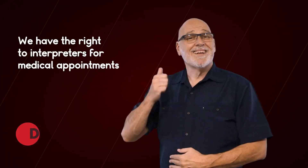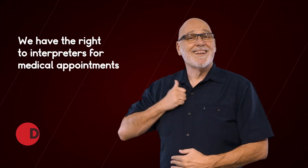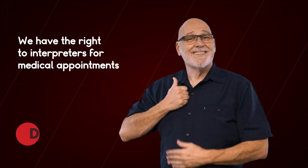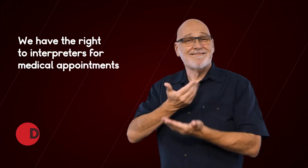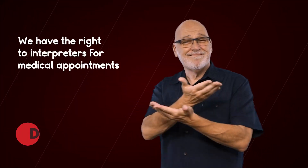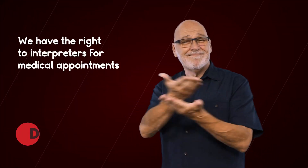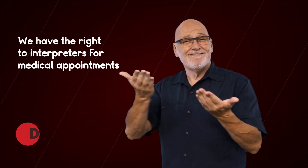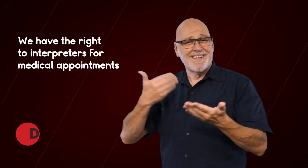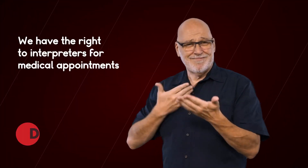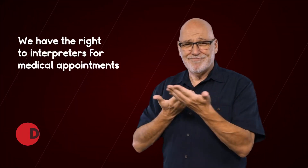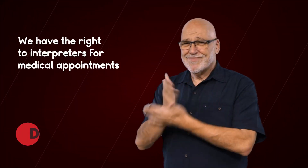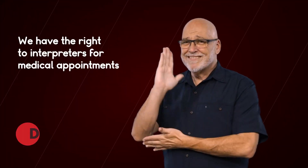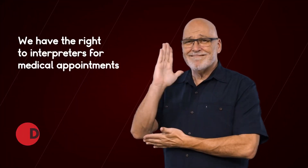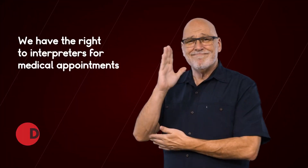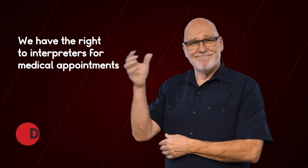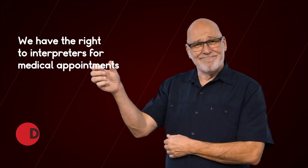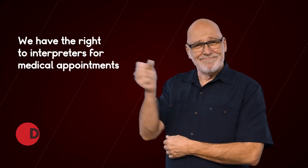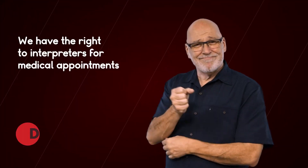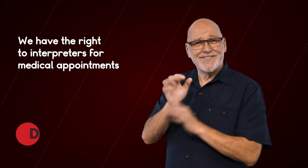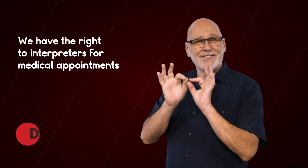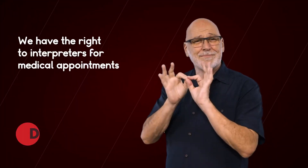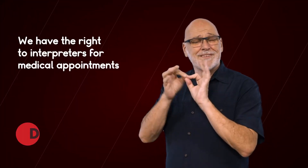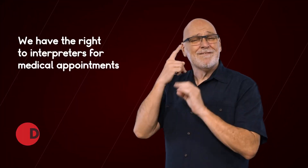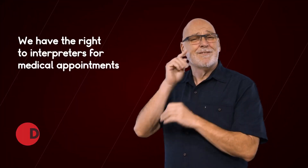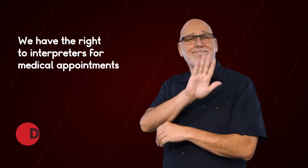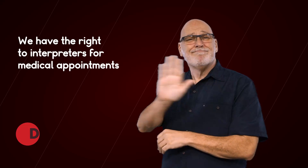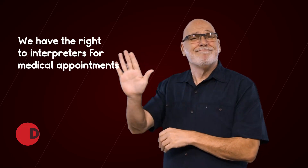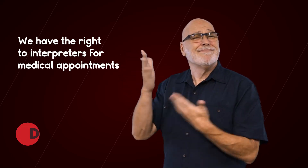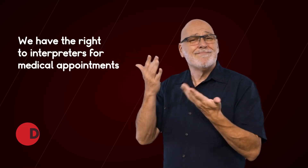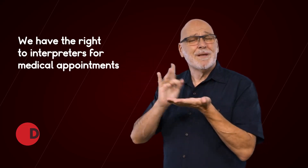[Anselmo]: Deaf Canadians have the right to get an interpreter for